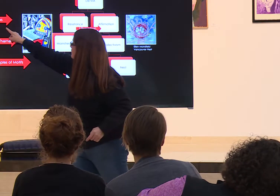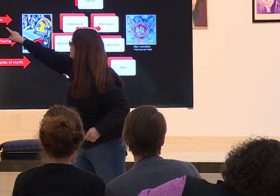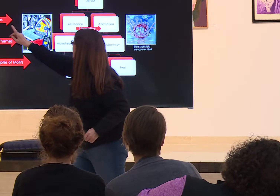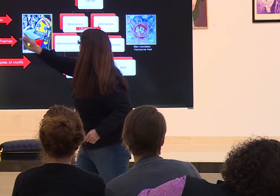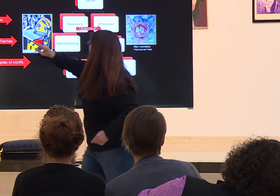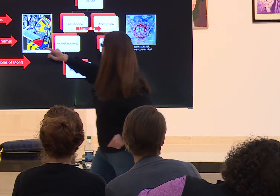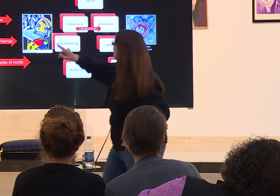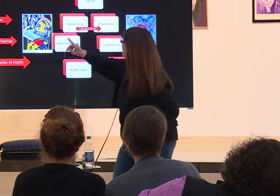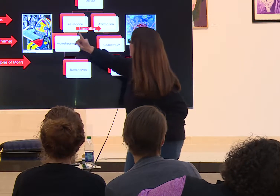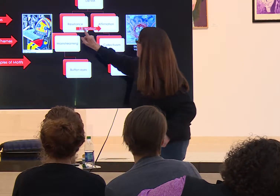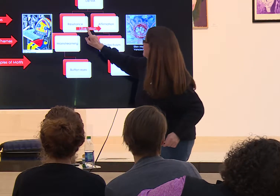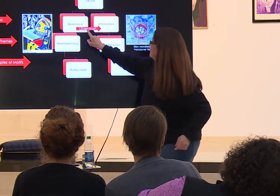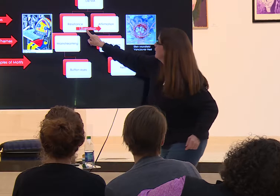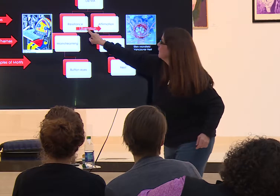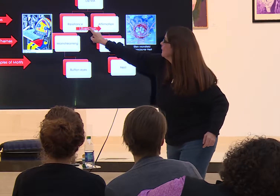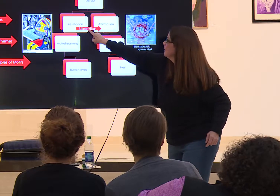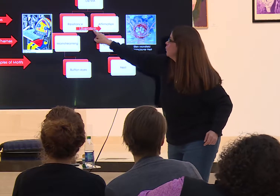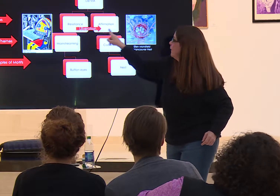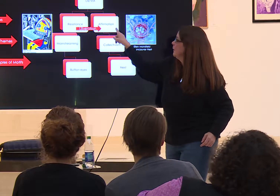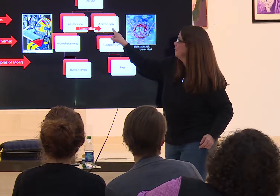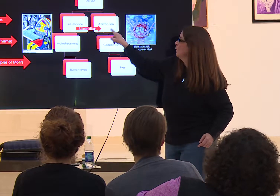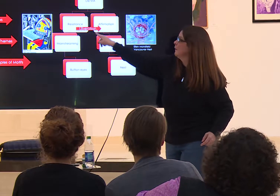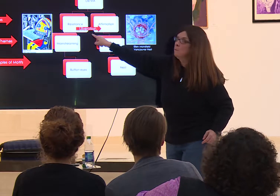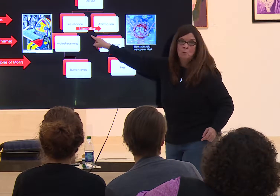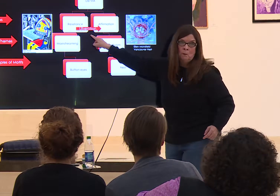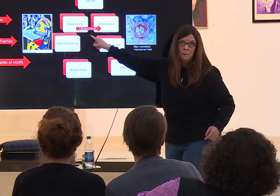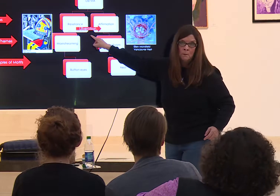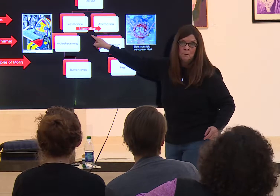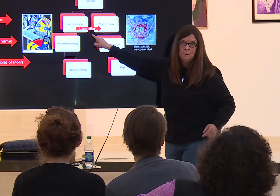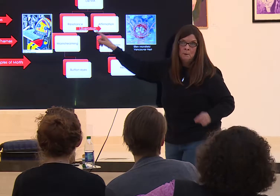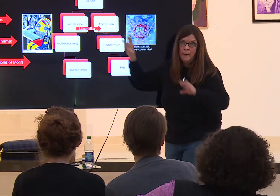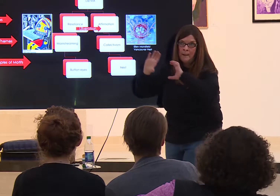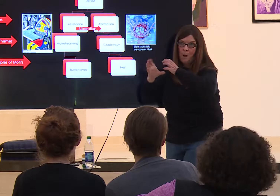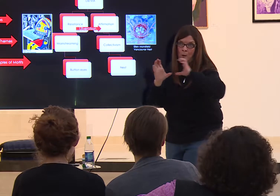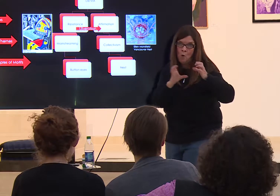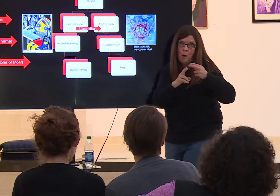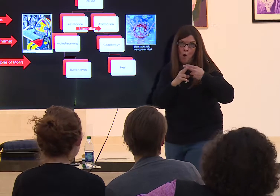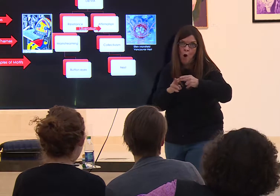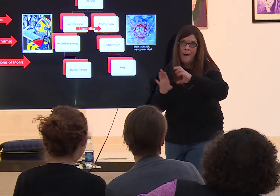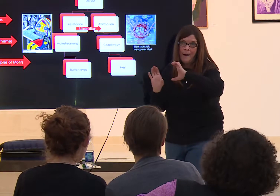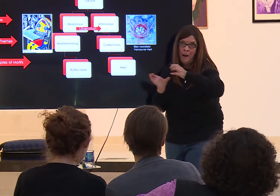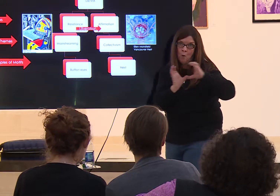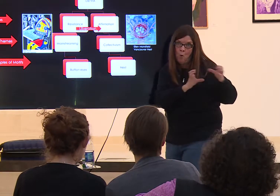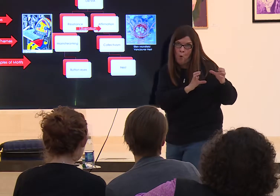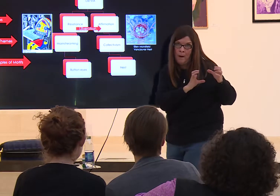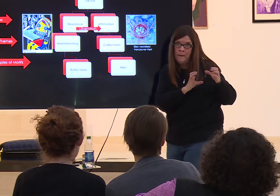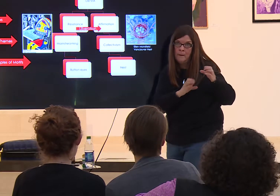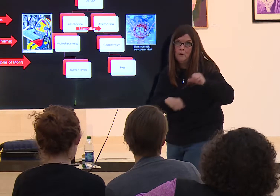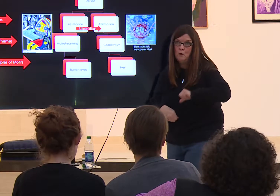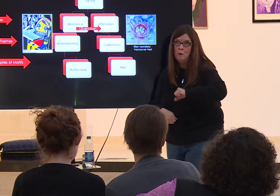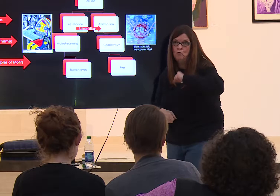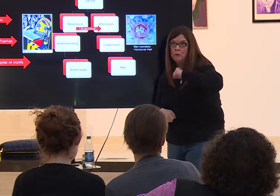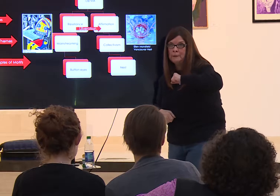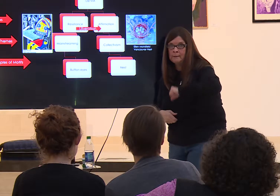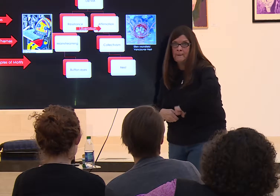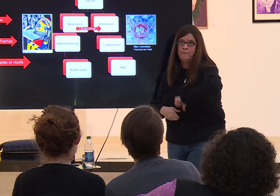So as you can see in this diagram, we've got the categories: resistance, affirmation, liberation.